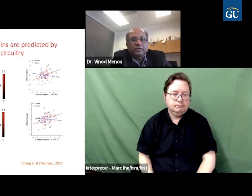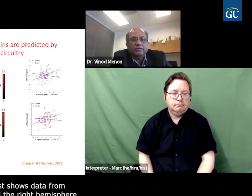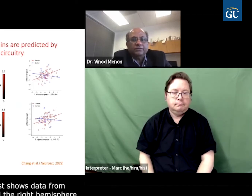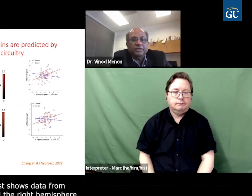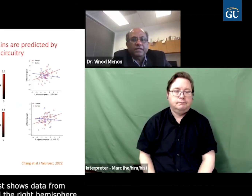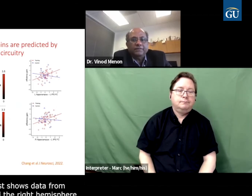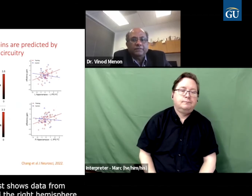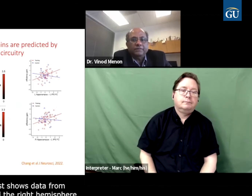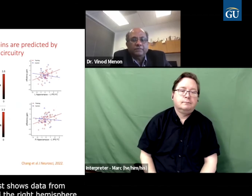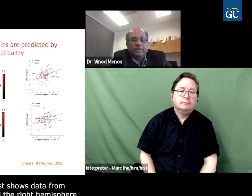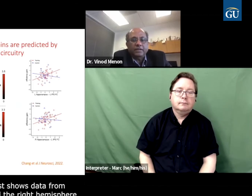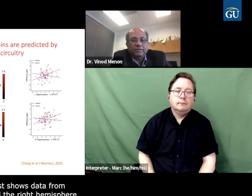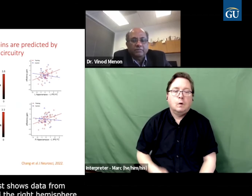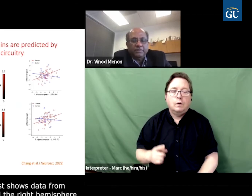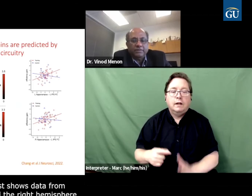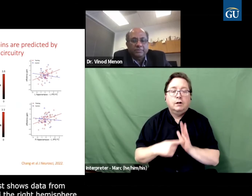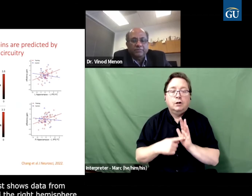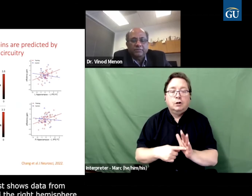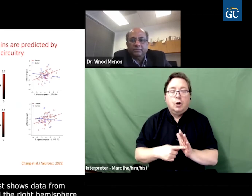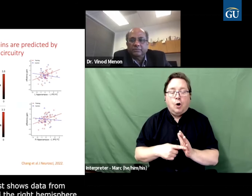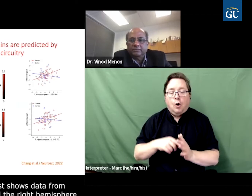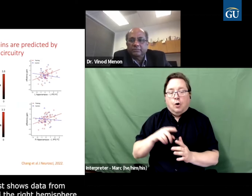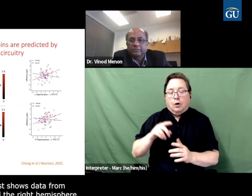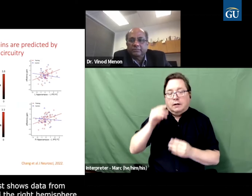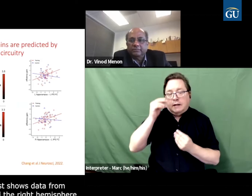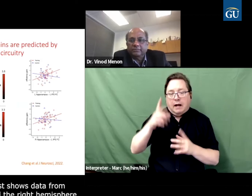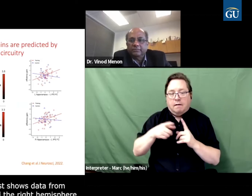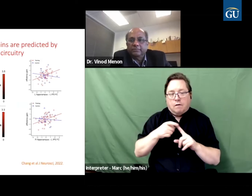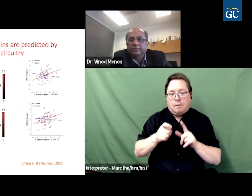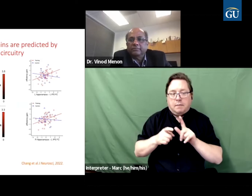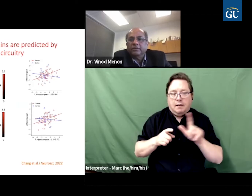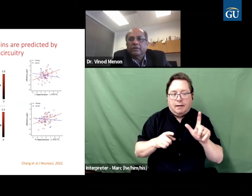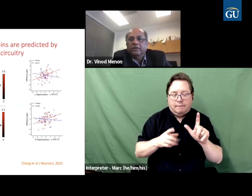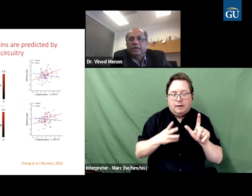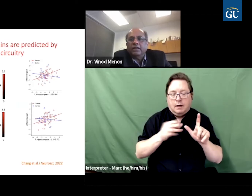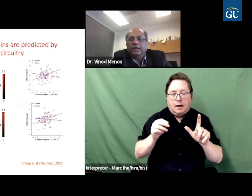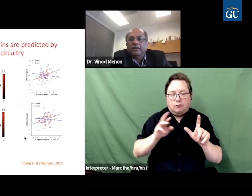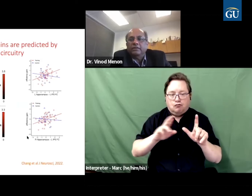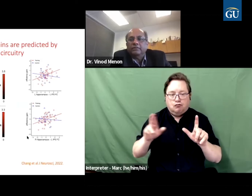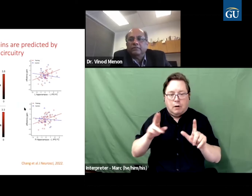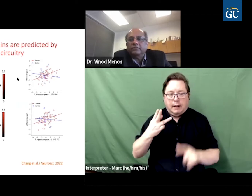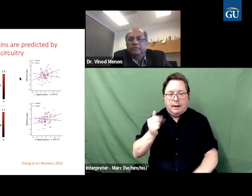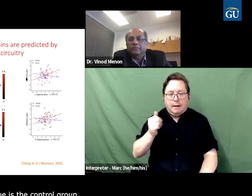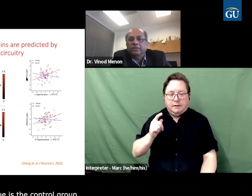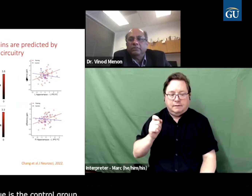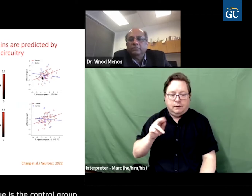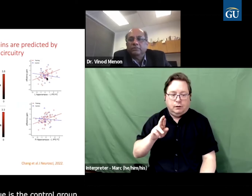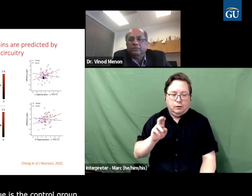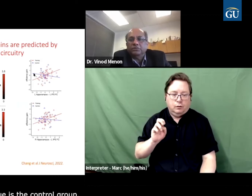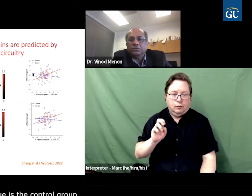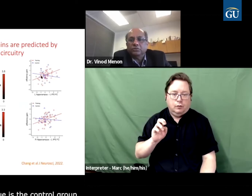this just shows data from the left and the right hemisphere